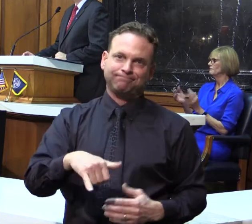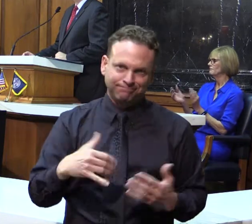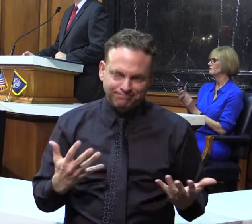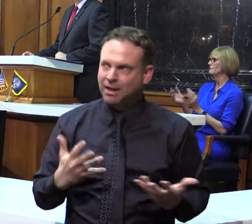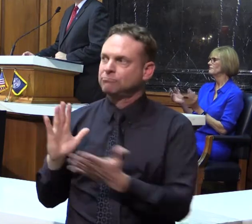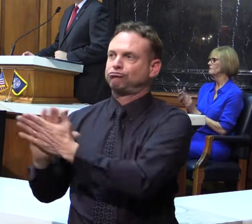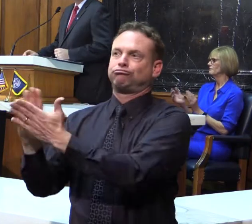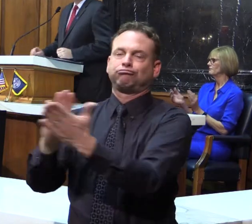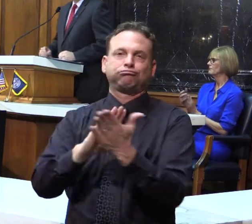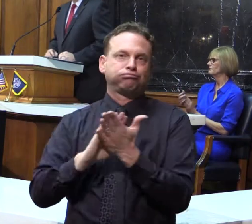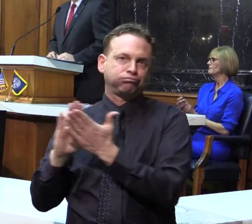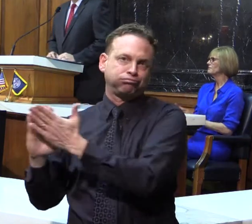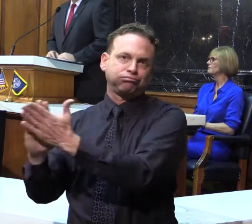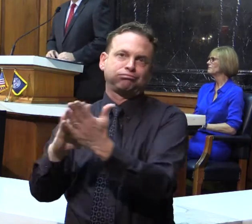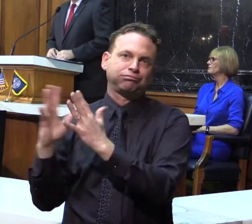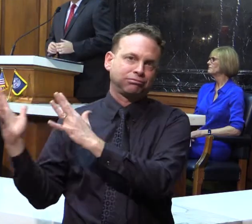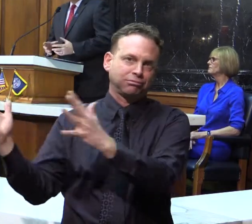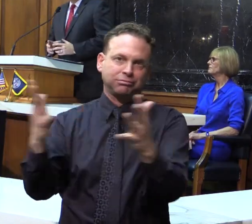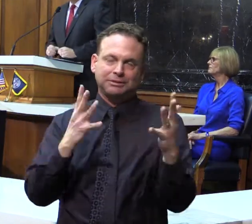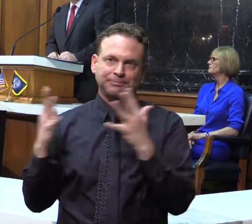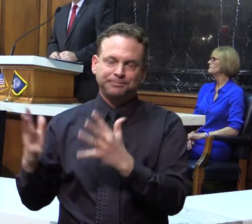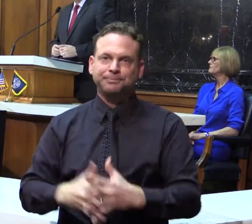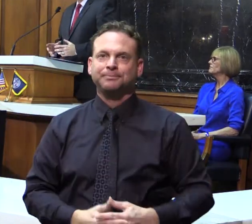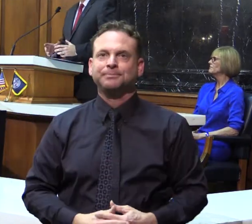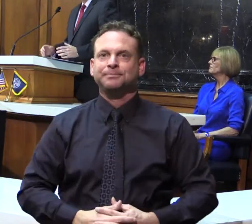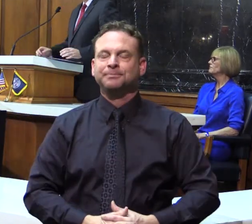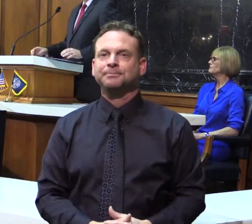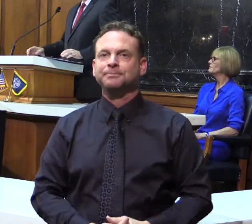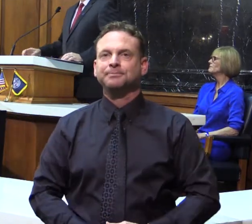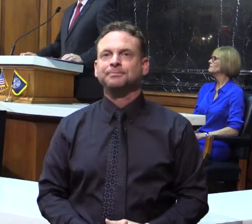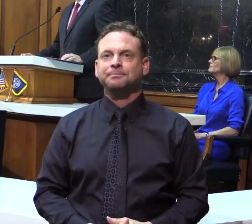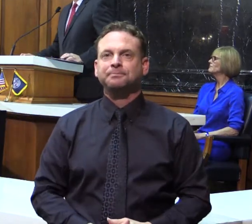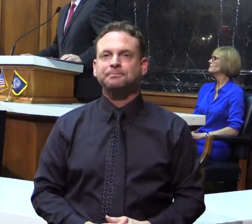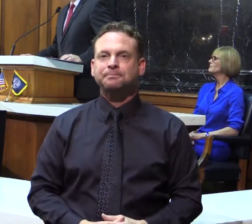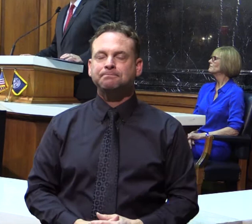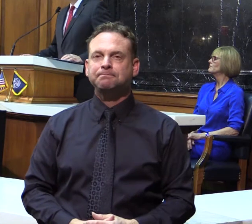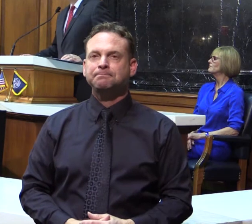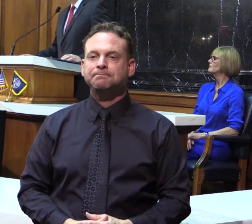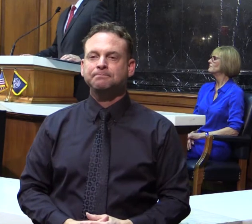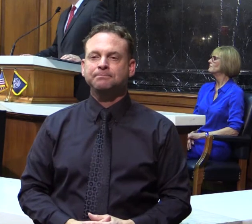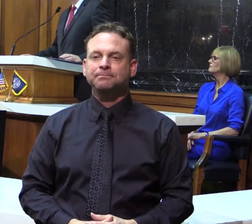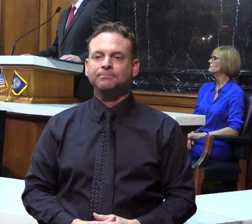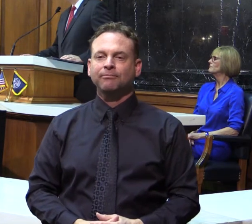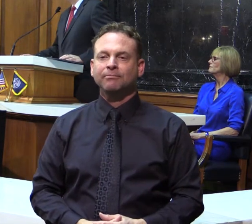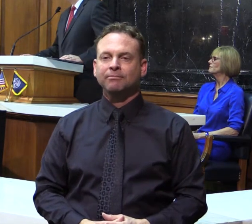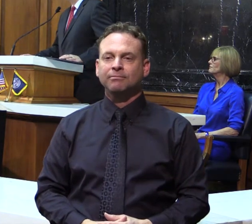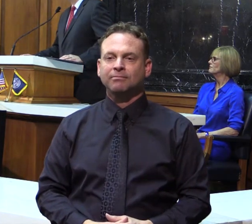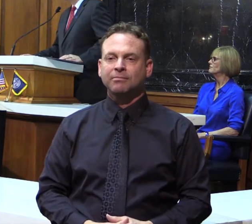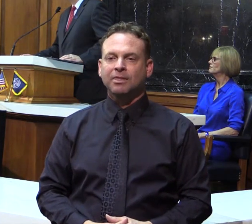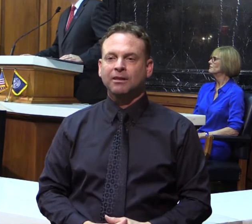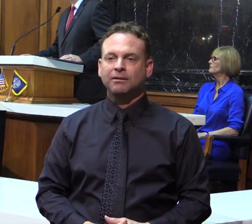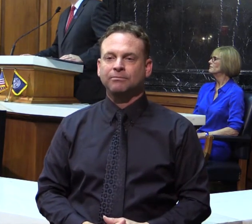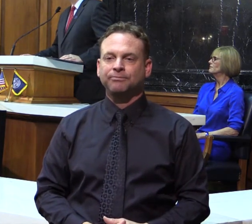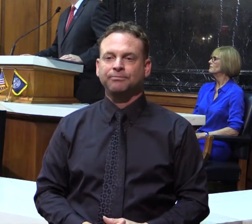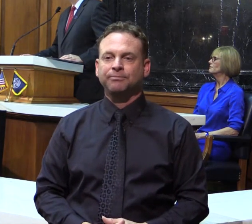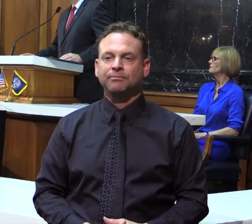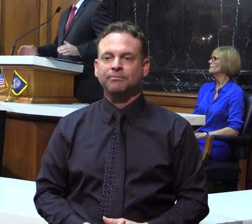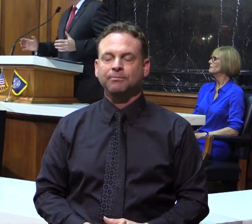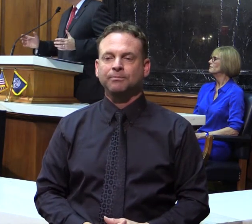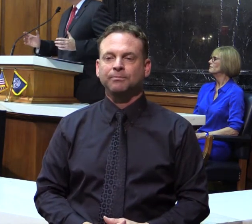We’ll seek to increase the number of opioid treatment locations from 18 to 27 so nearly